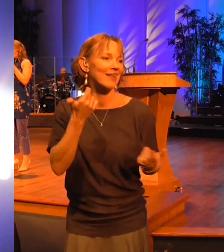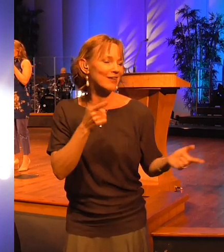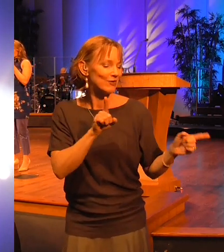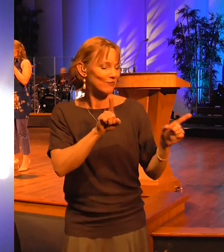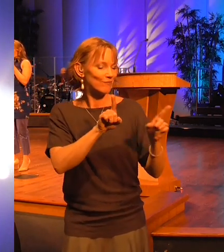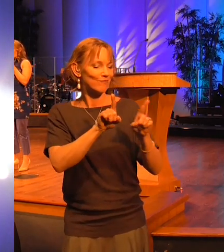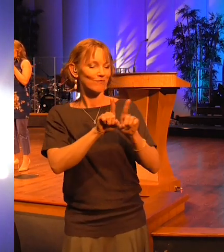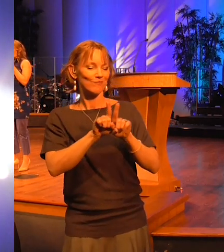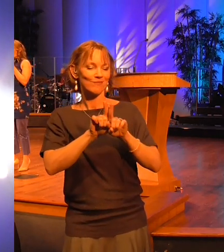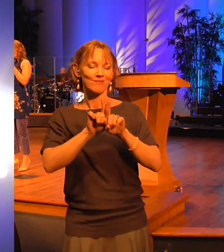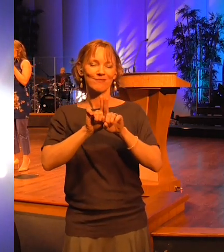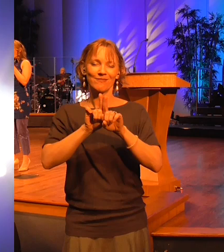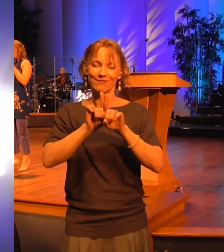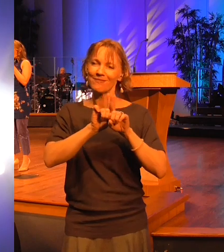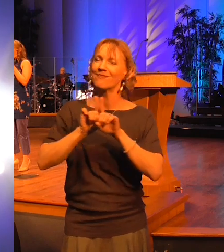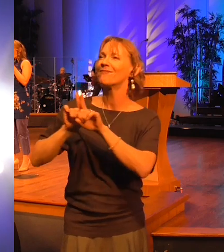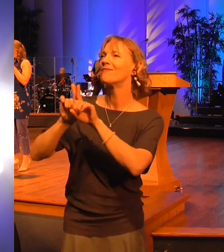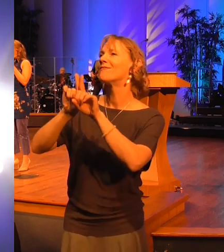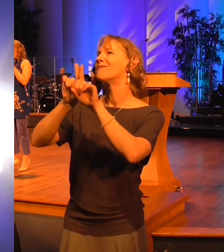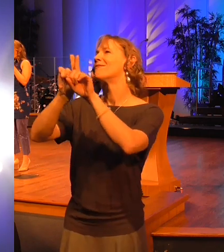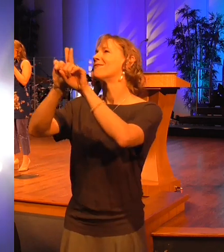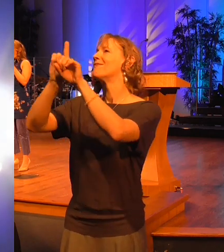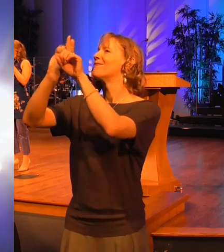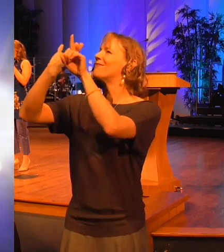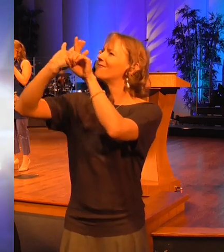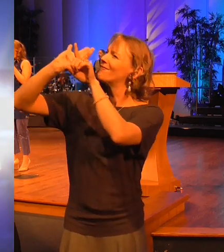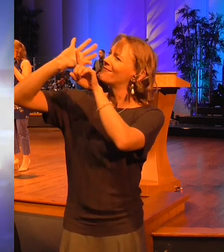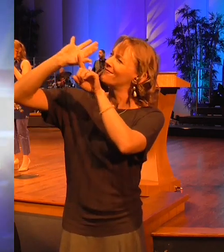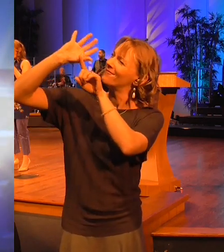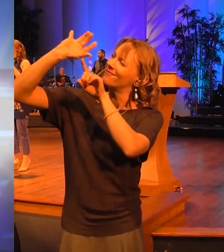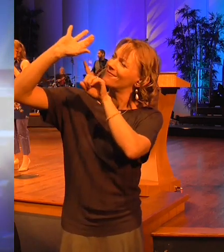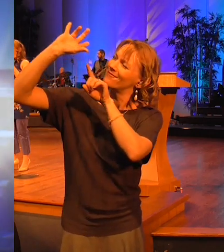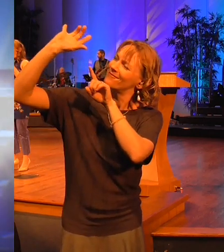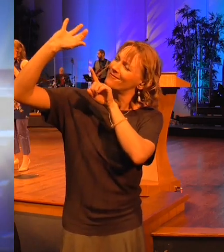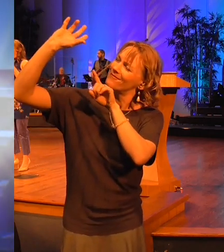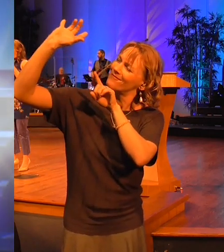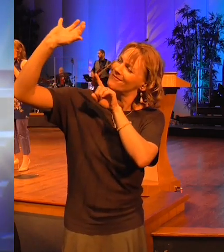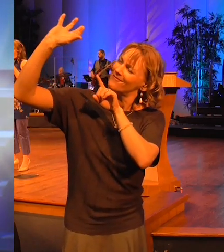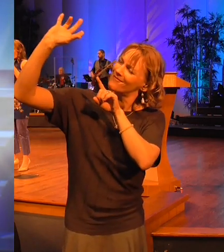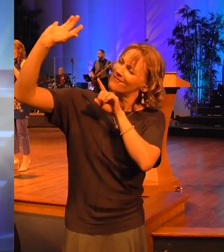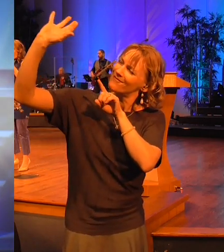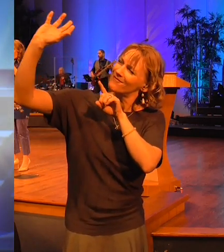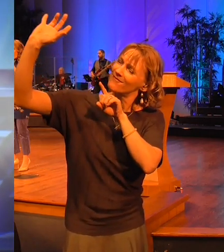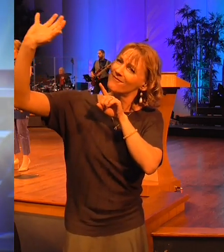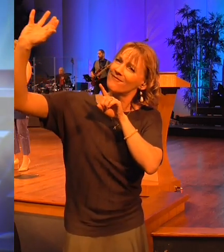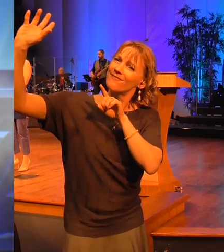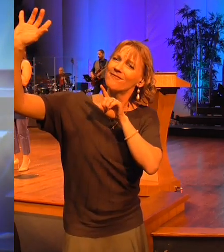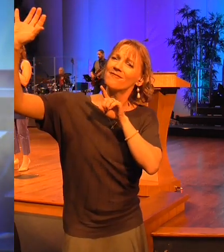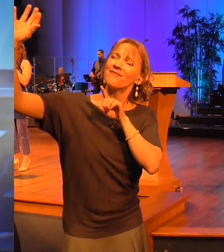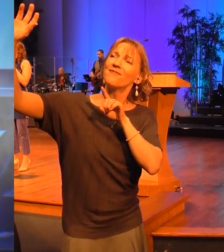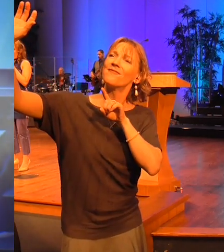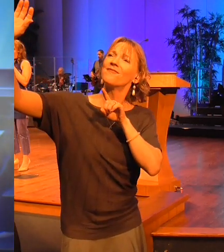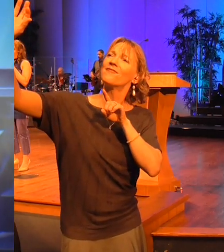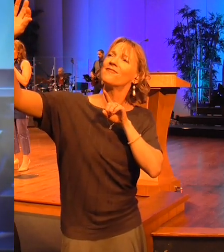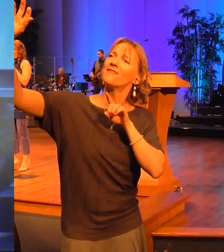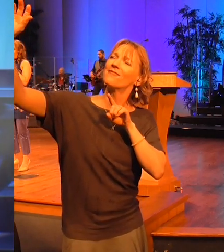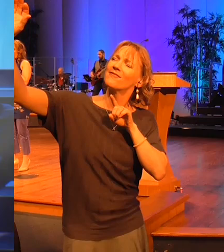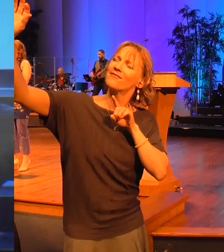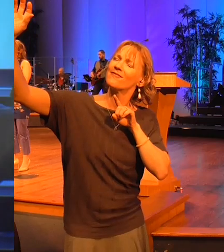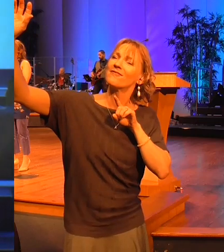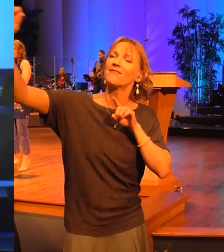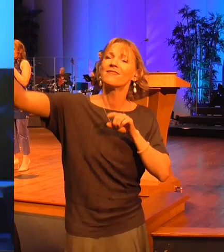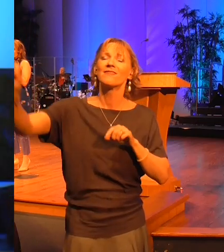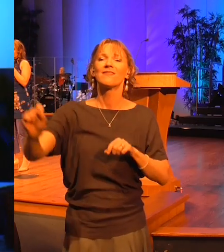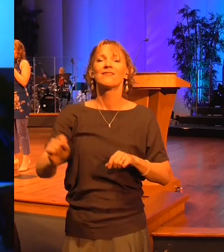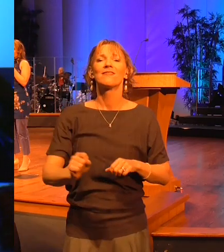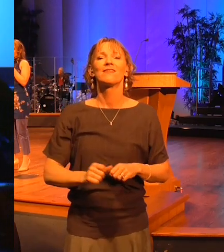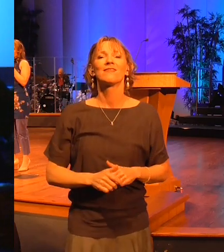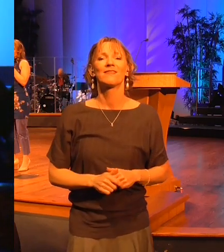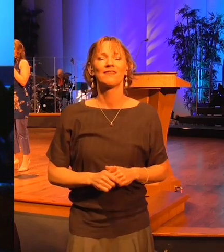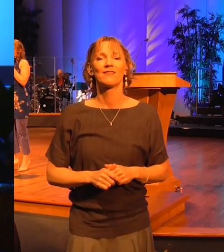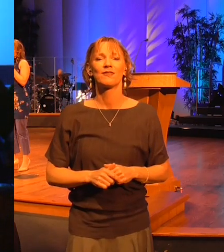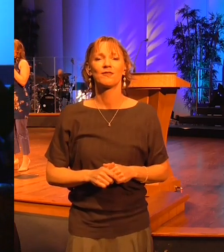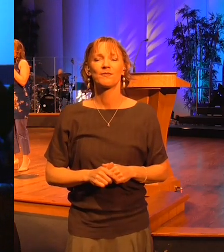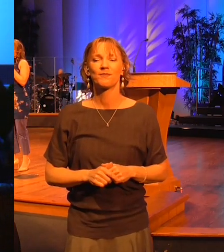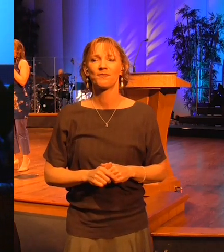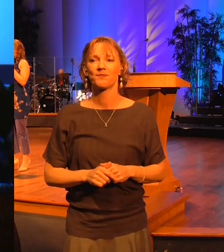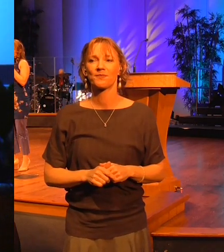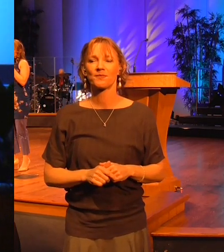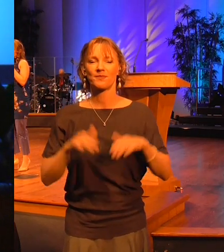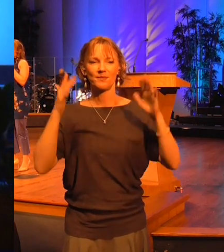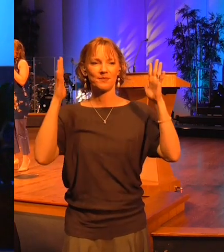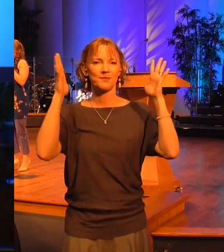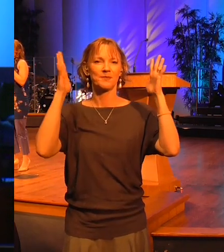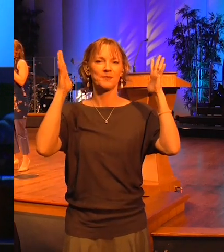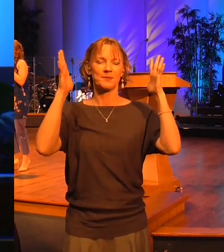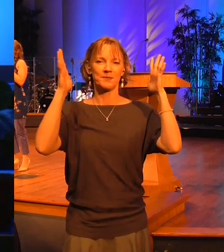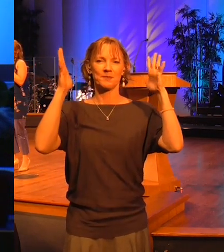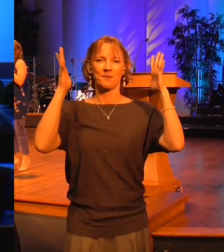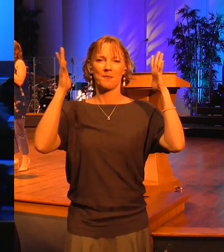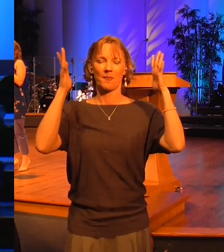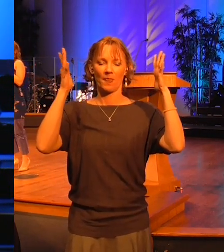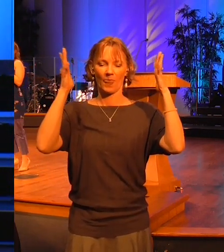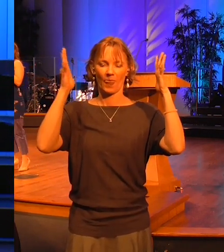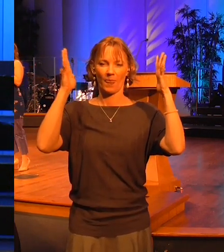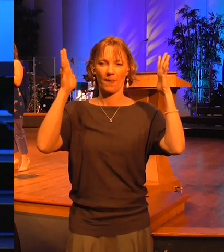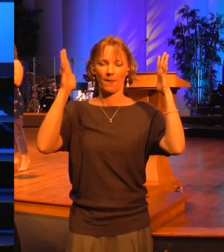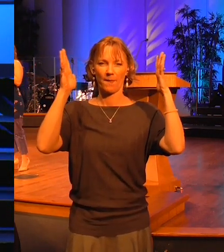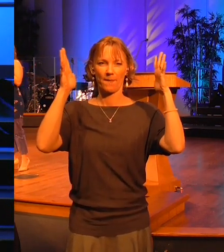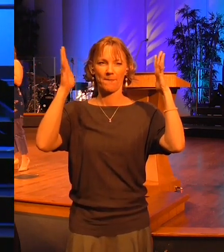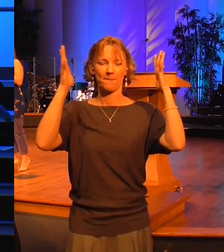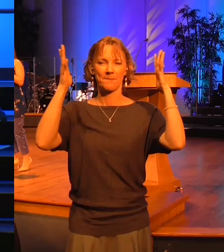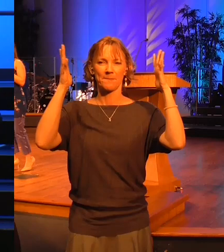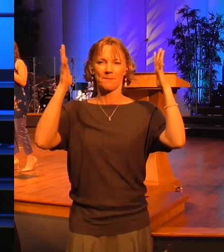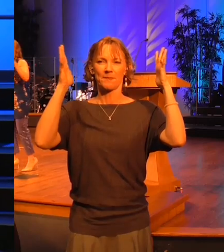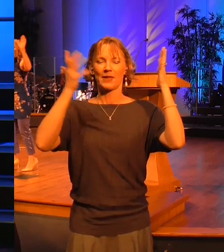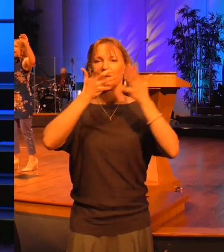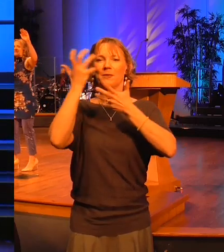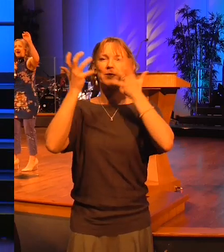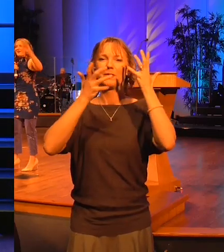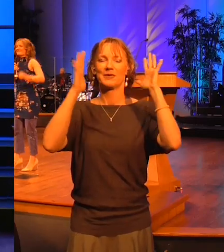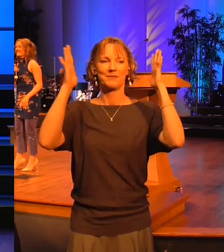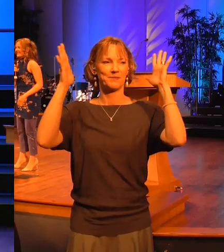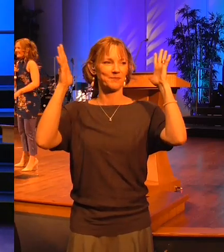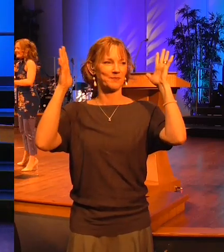fight